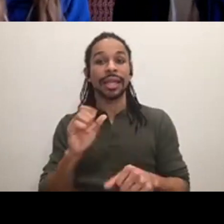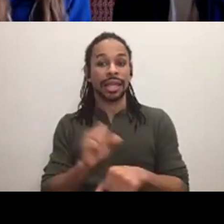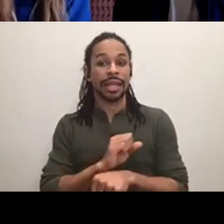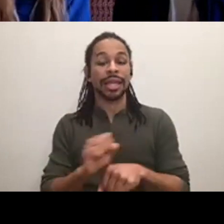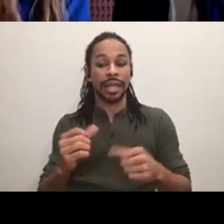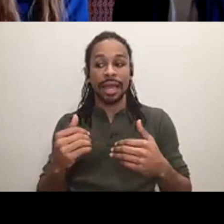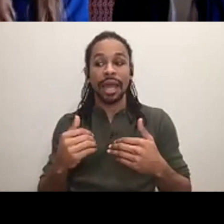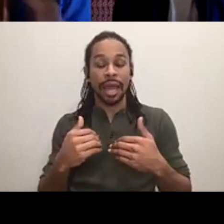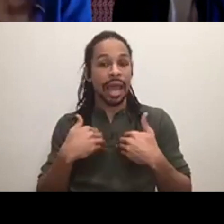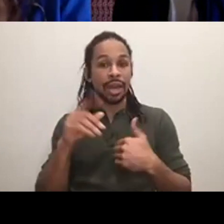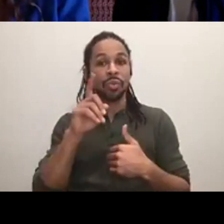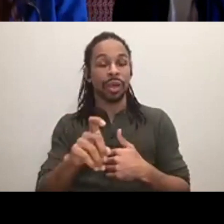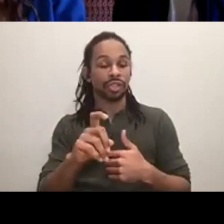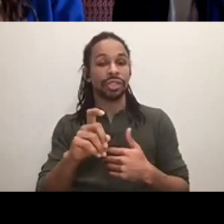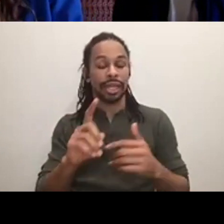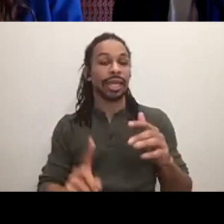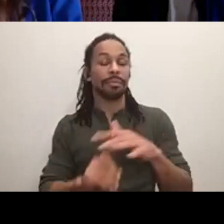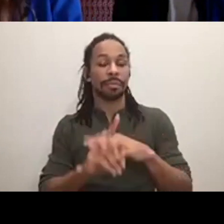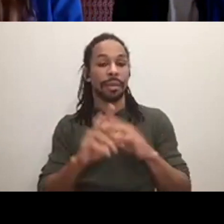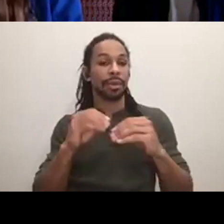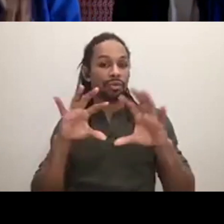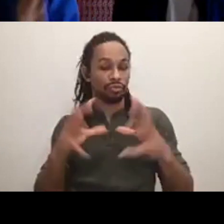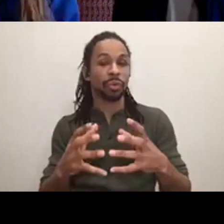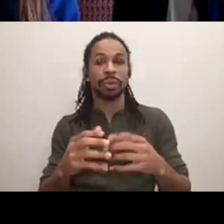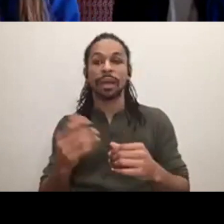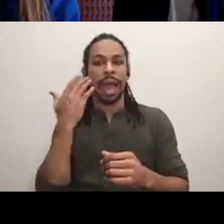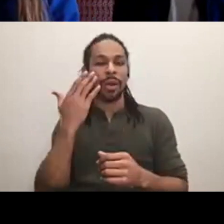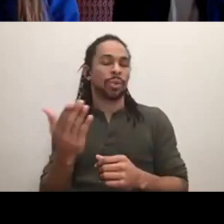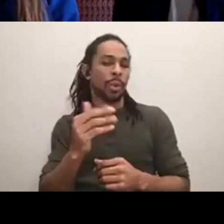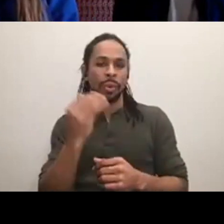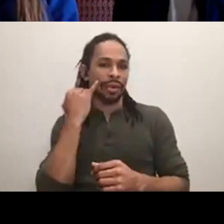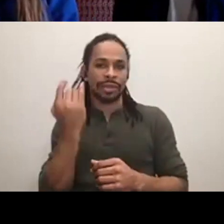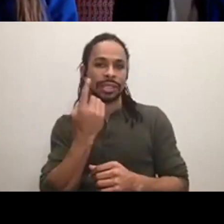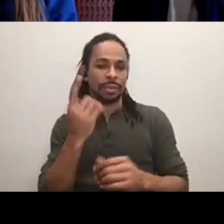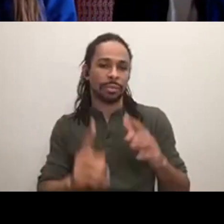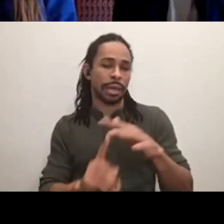nobody's around, big sky, bright day, bay ridge abounds.” Lukaza, I was going to read